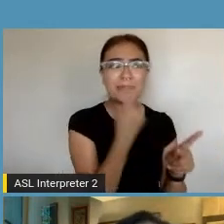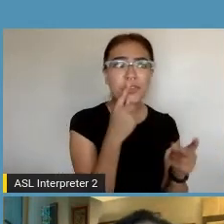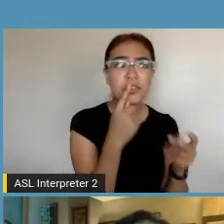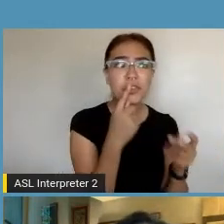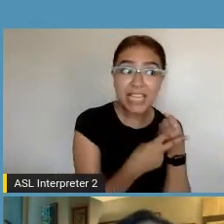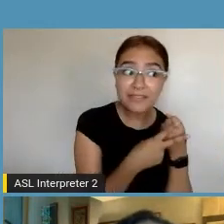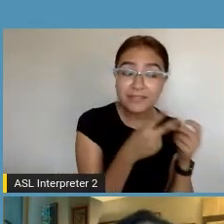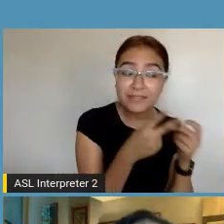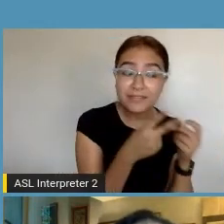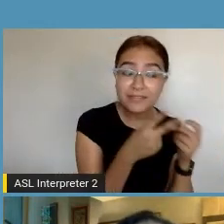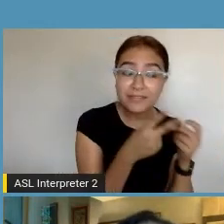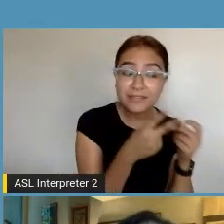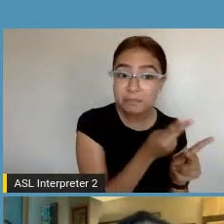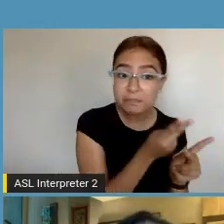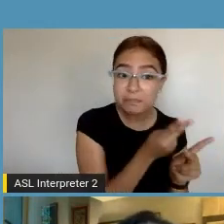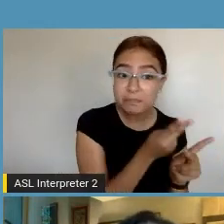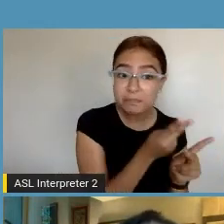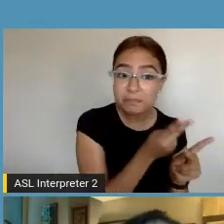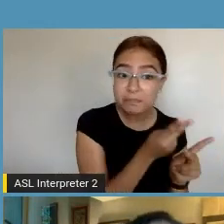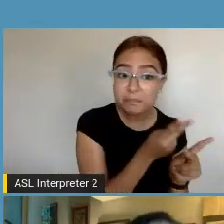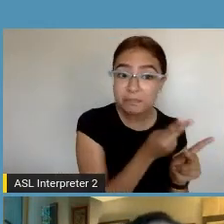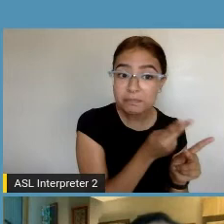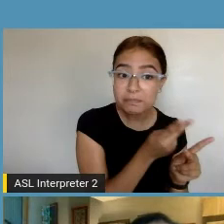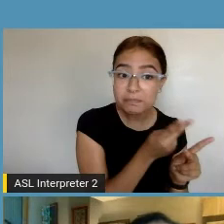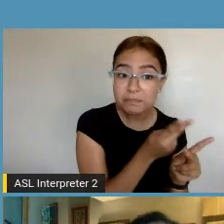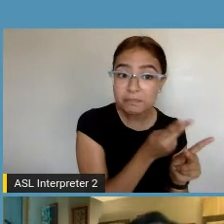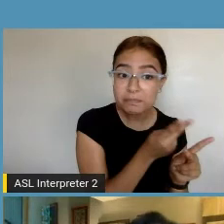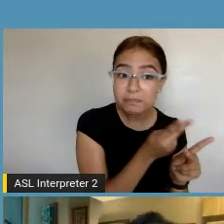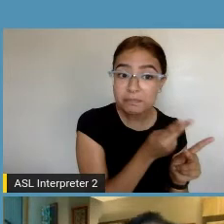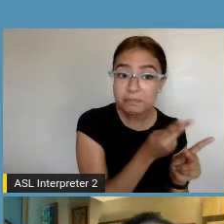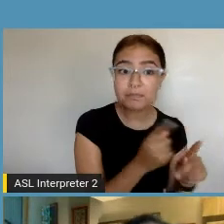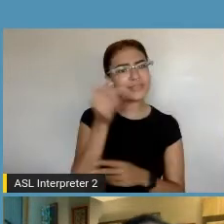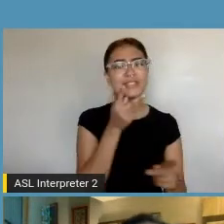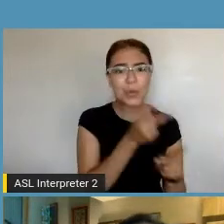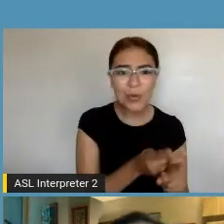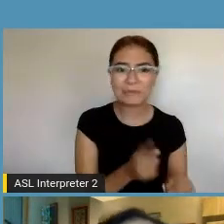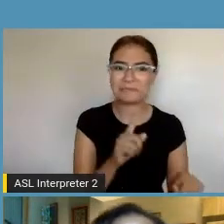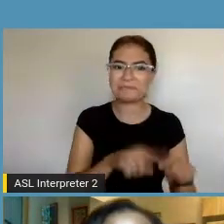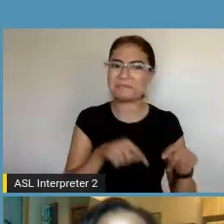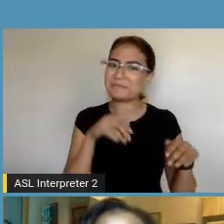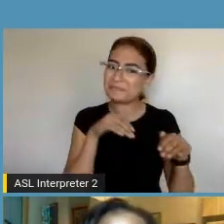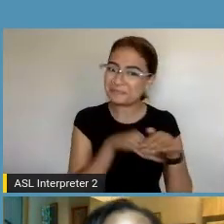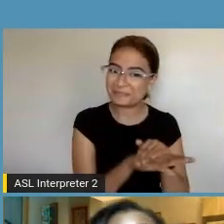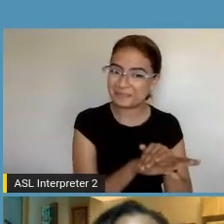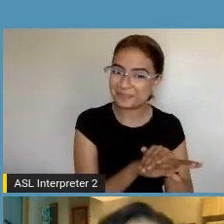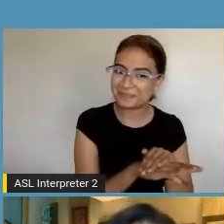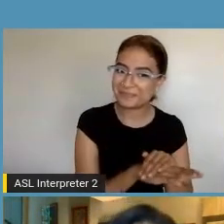is kept so safely that he forgot what he has. The advantages are making these materials accessible